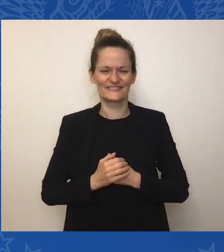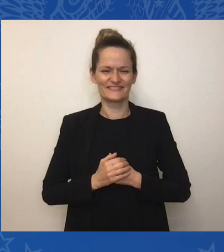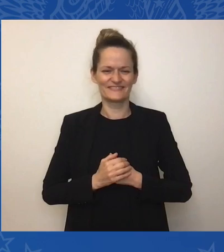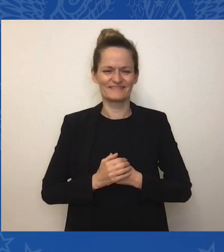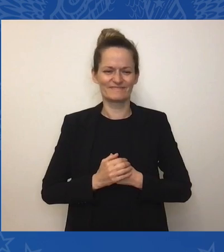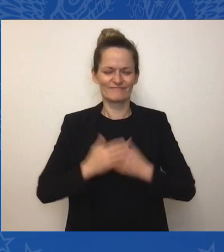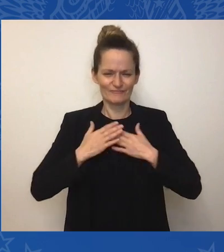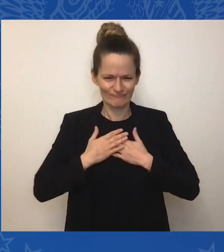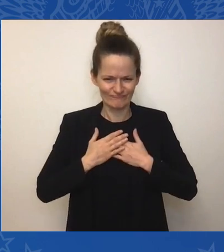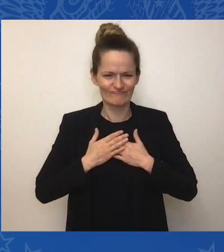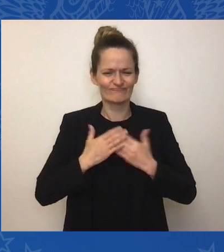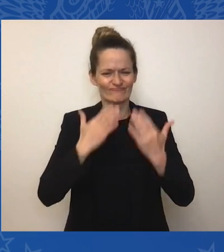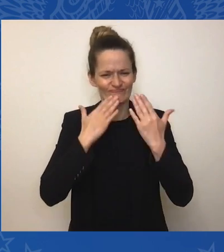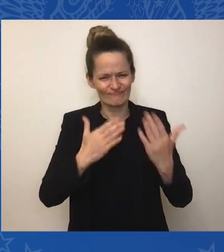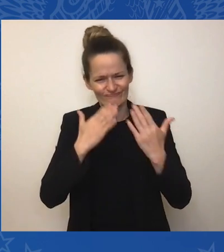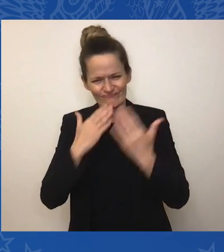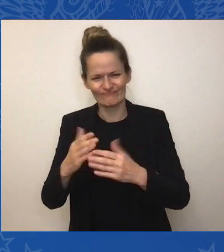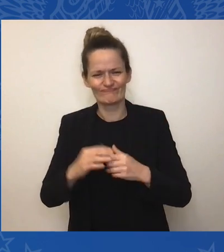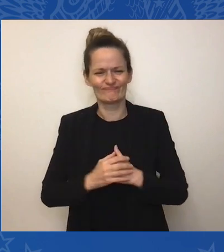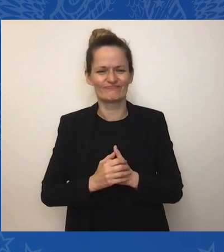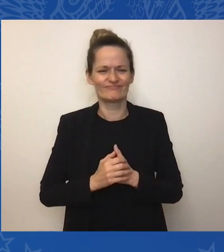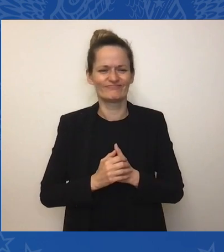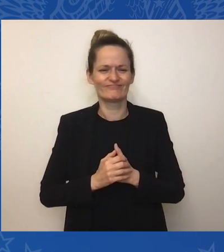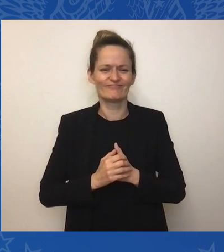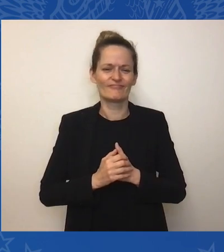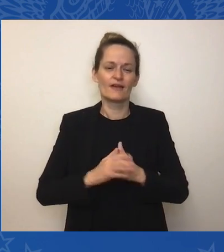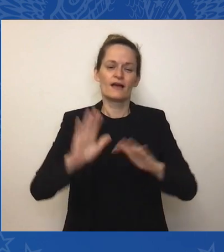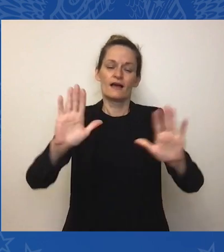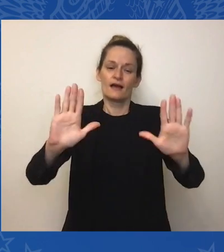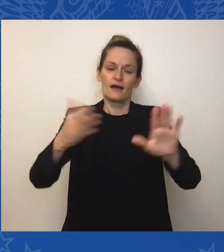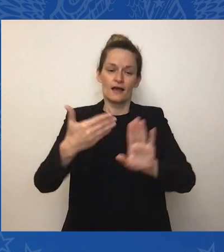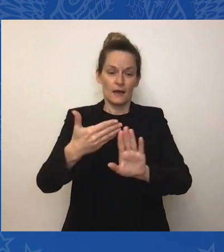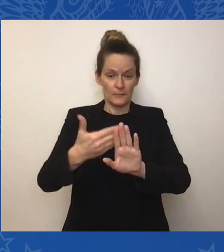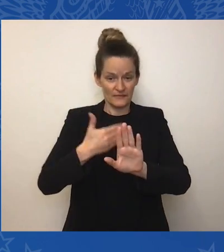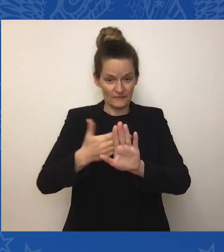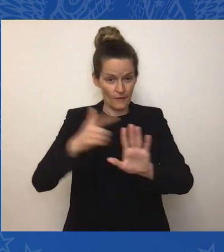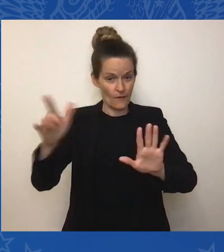Before you all sit down completely, the reason why you're here